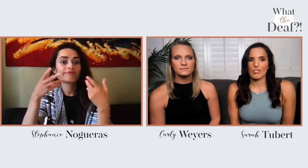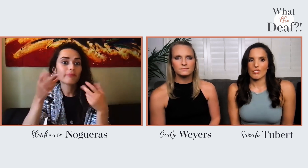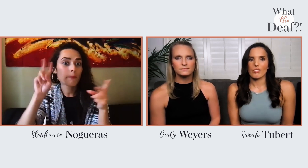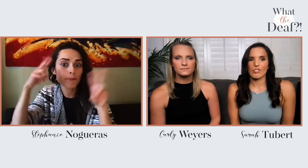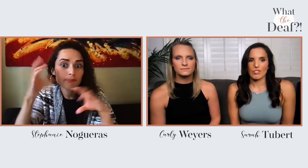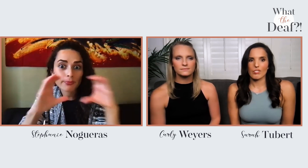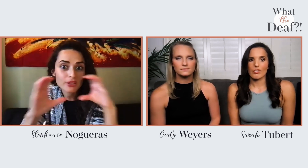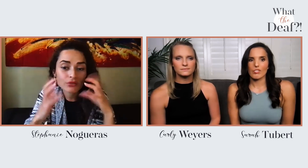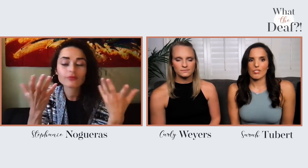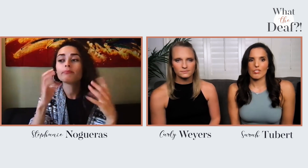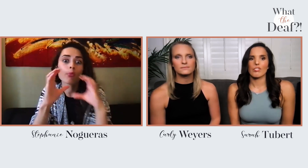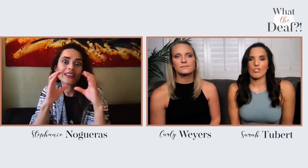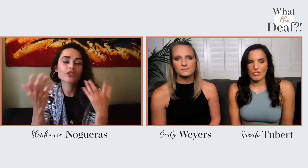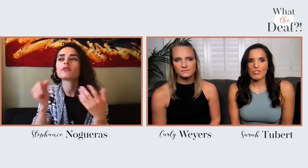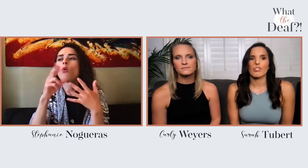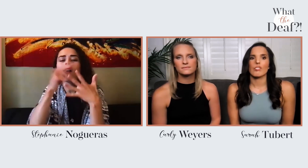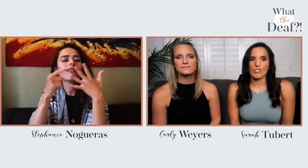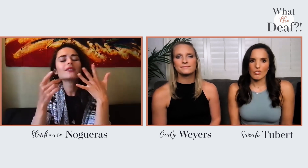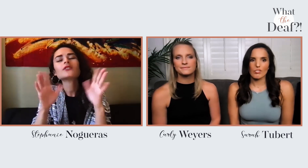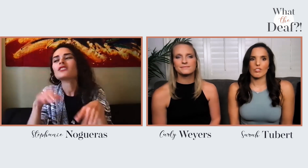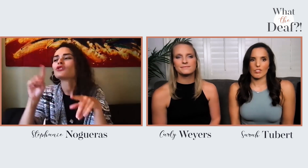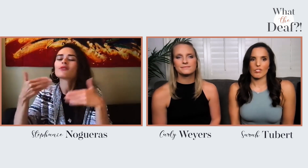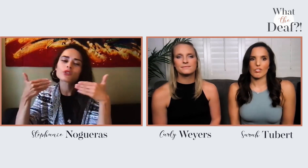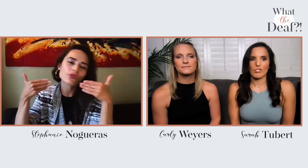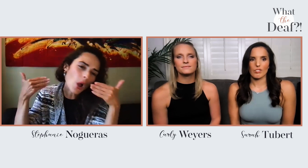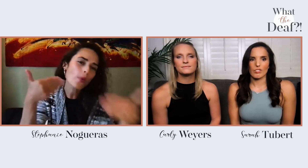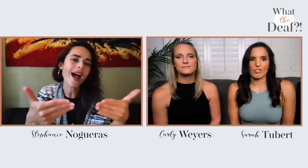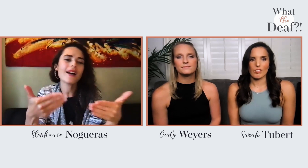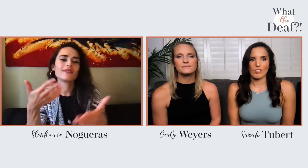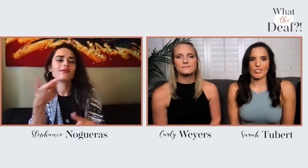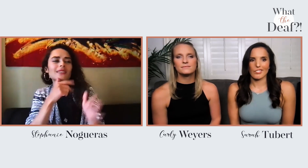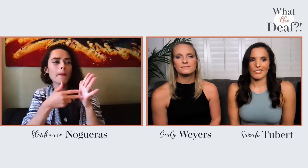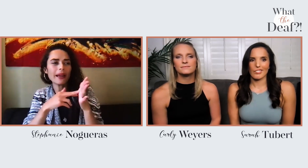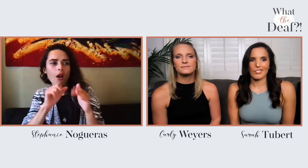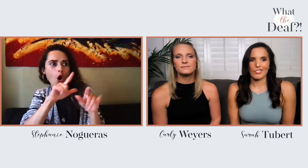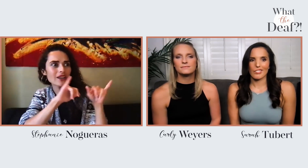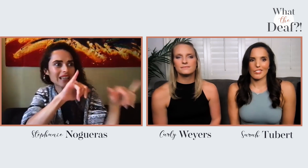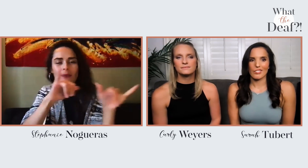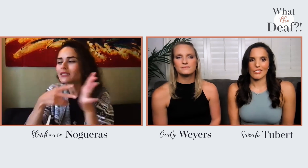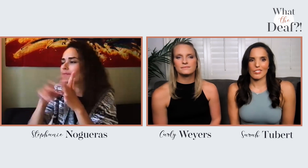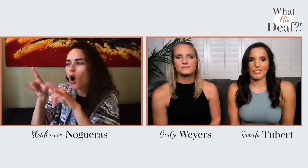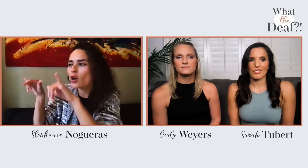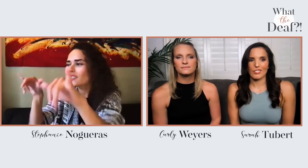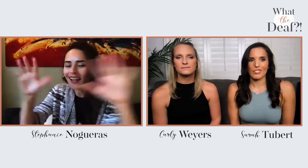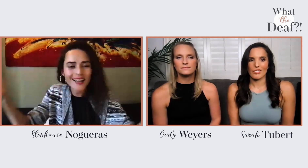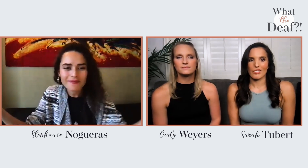Maybe somebody stole their ideas or there's been some sort of miscommunication somewhere, but I want to tell you that doesn't mean that your experience